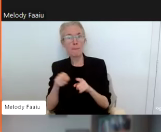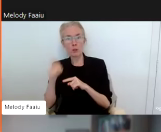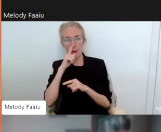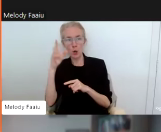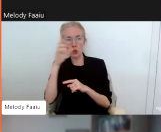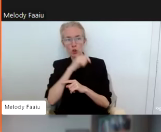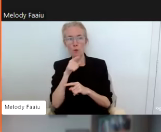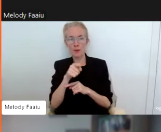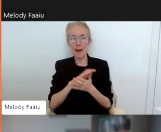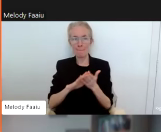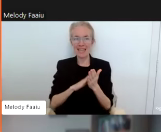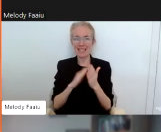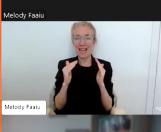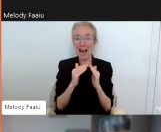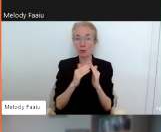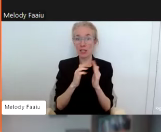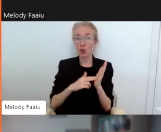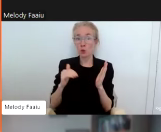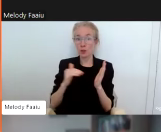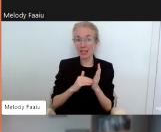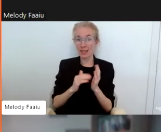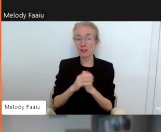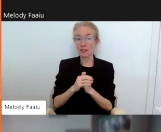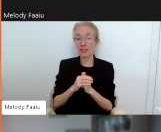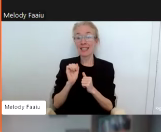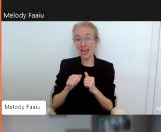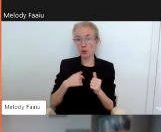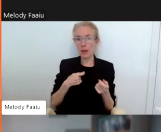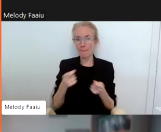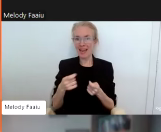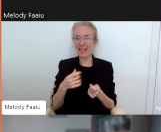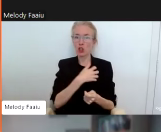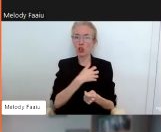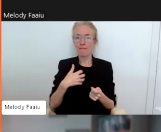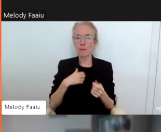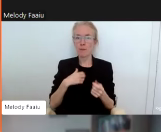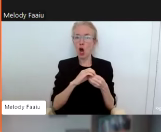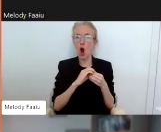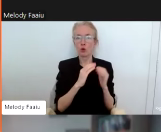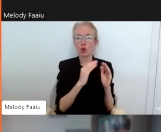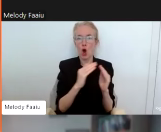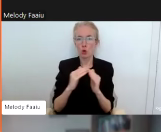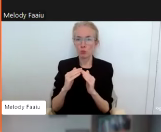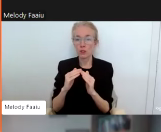do manage State houses, but we also do urban development. We're